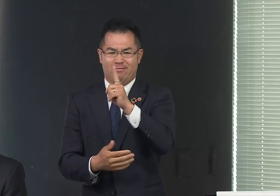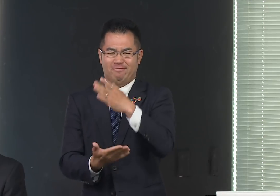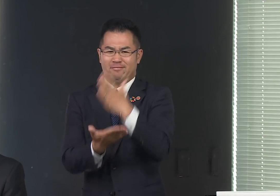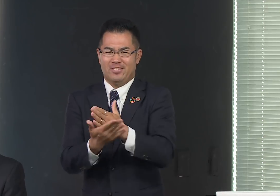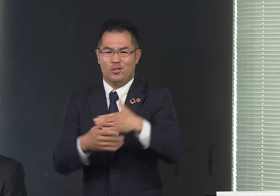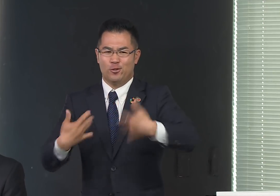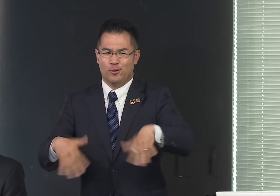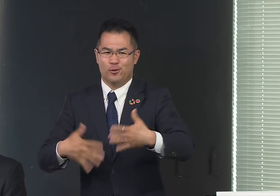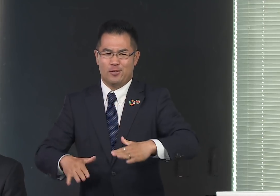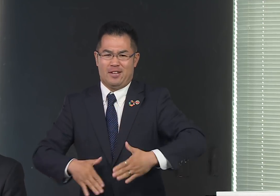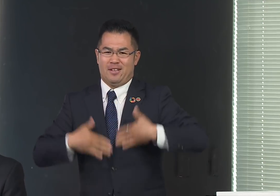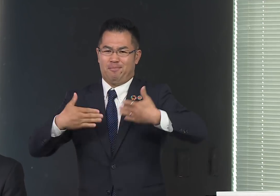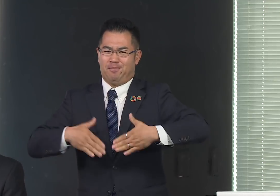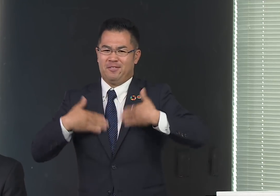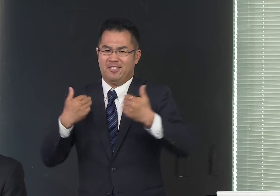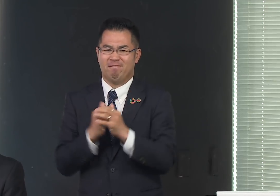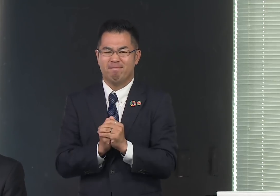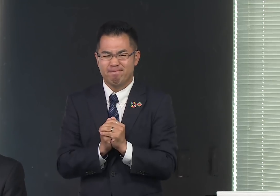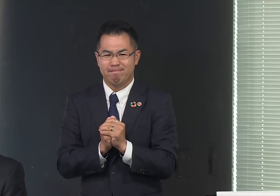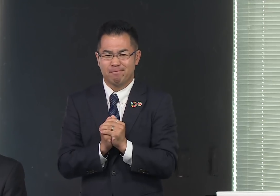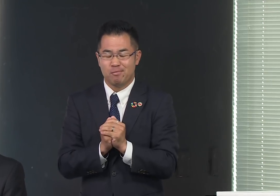within the Asian region. We really need to find appropriate